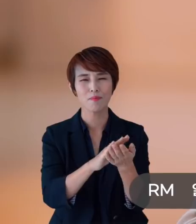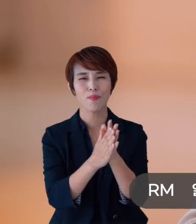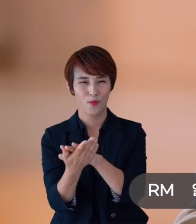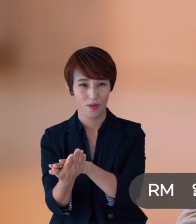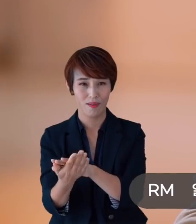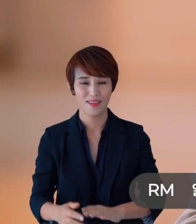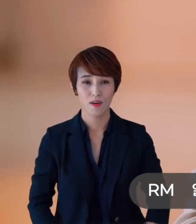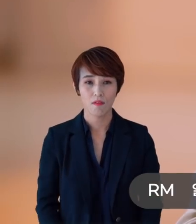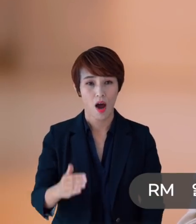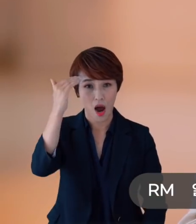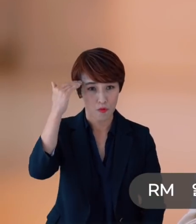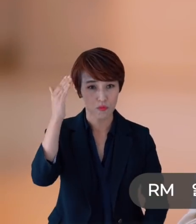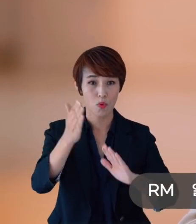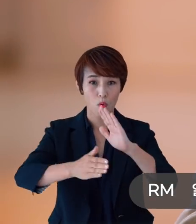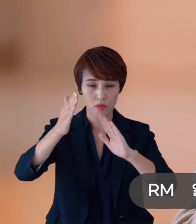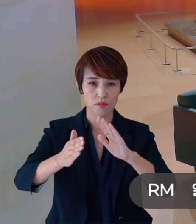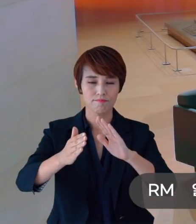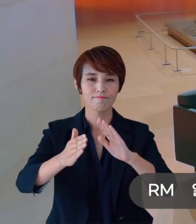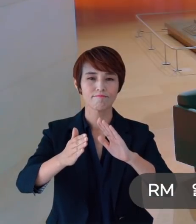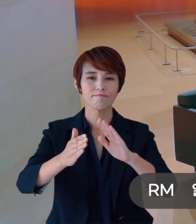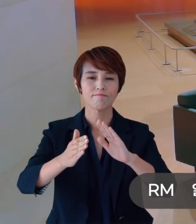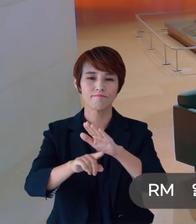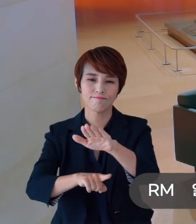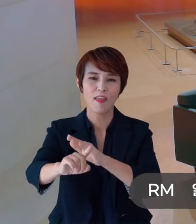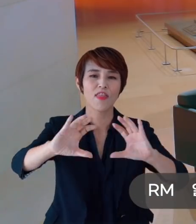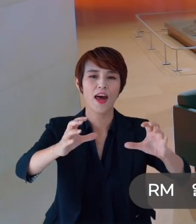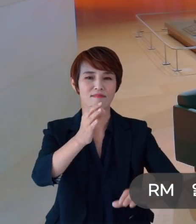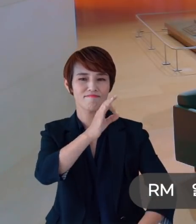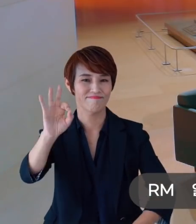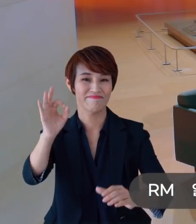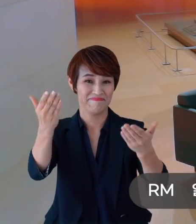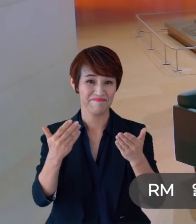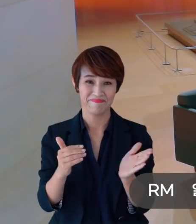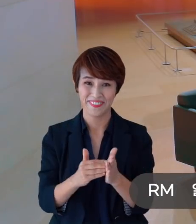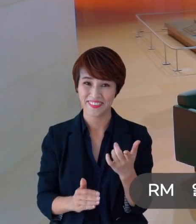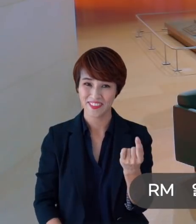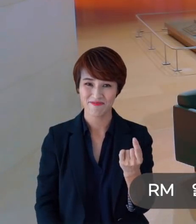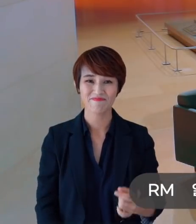And not too long ago, Korea had even officially been designated as a developed country.